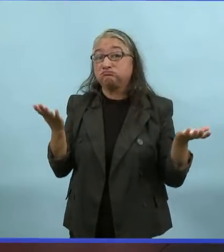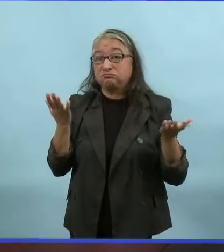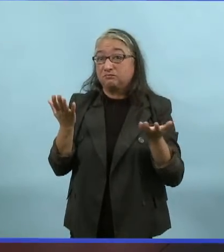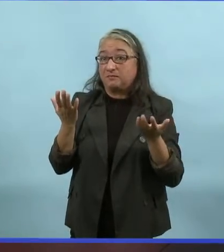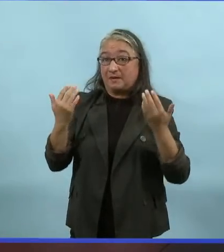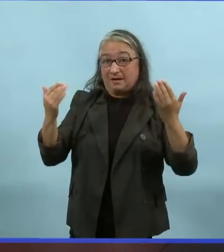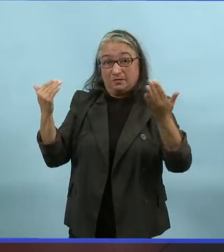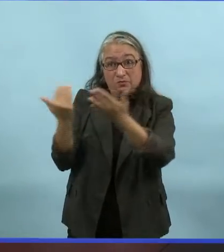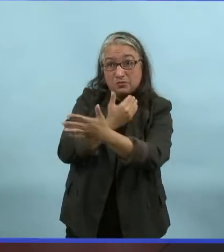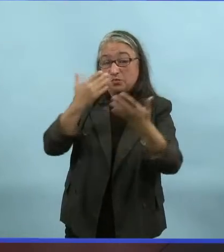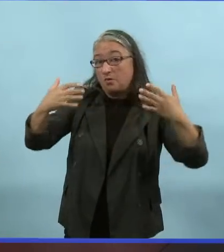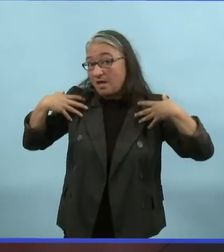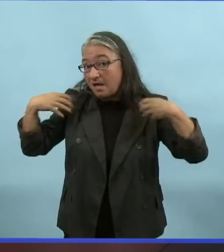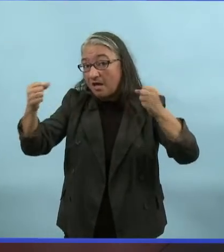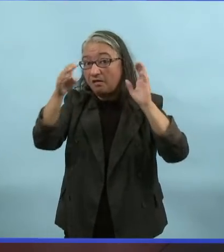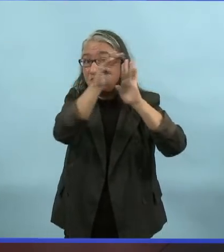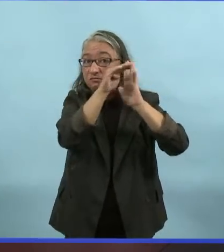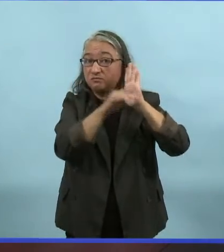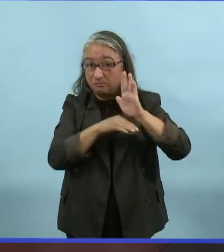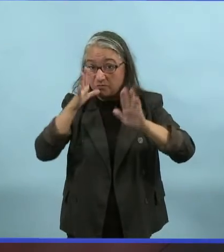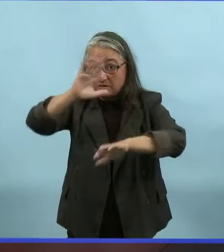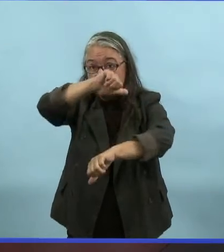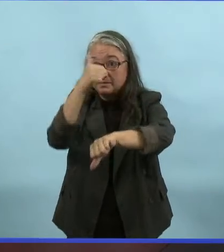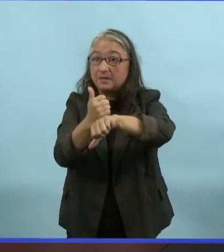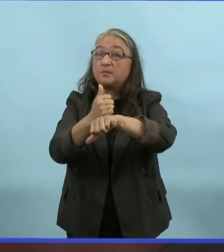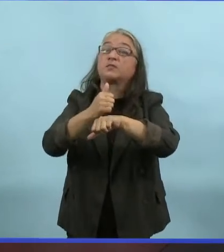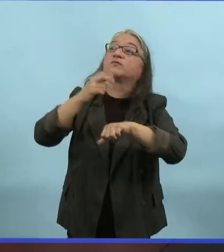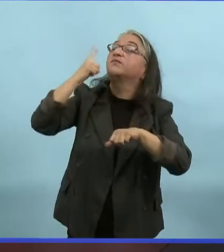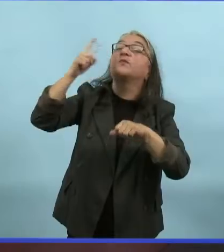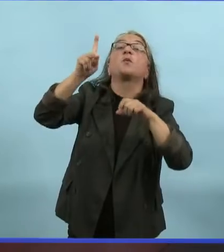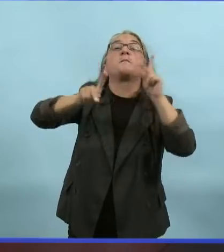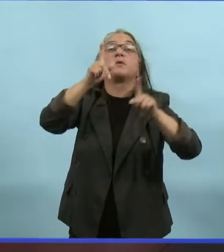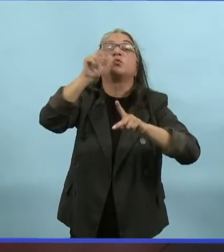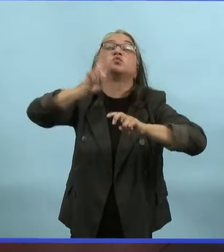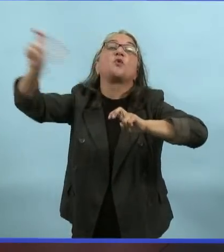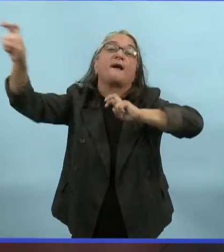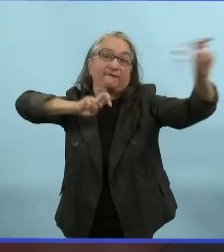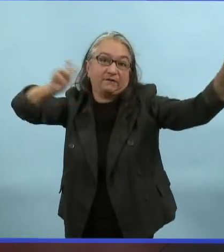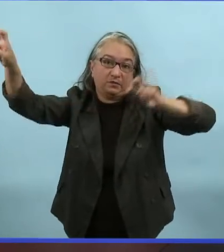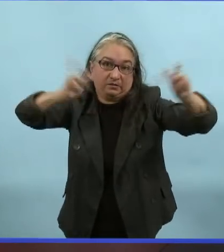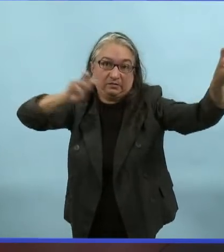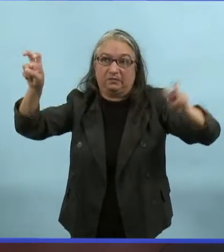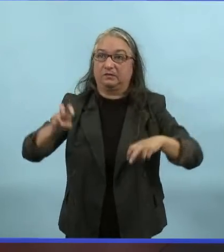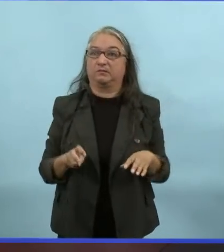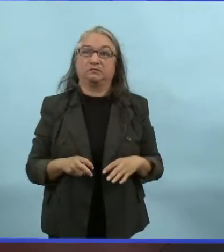beginning and so those really aren't going to go go away so i think getting fully vaccinated